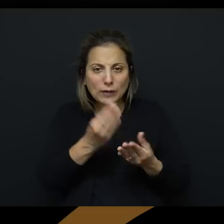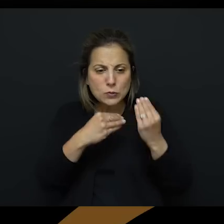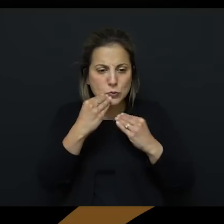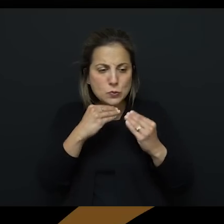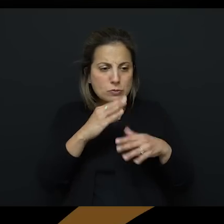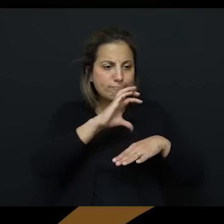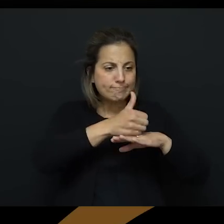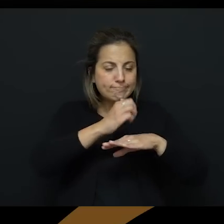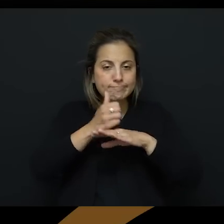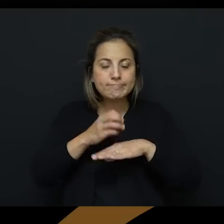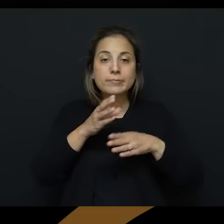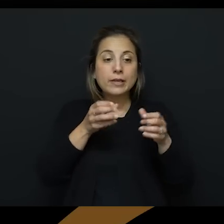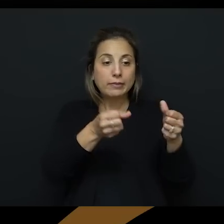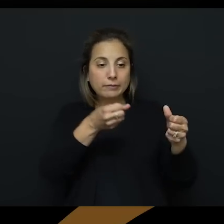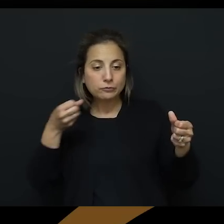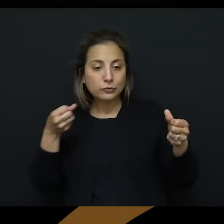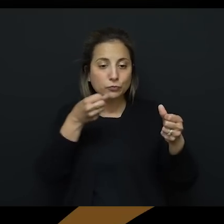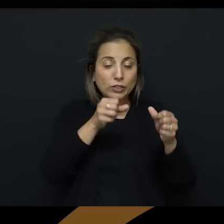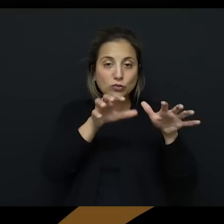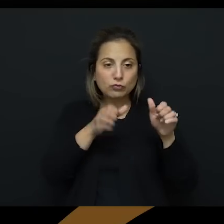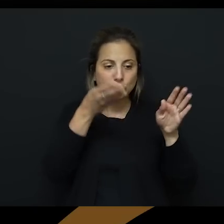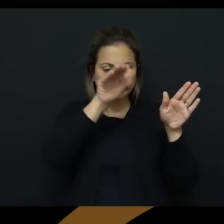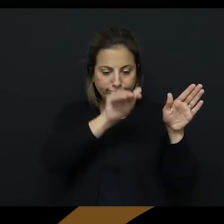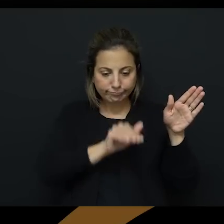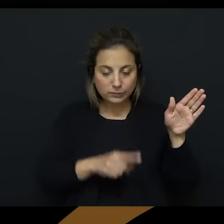You know, I actually thought about